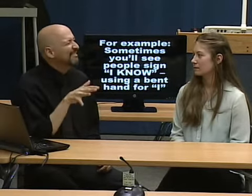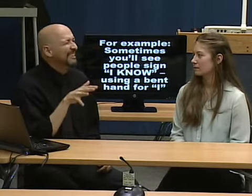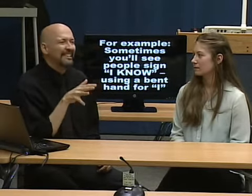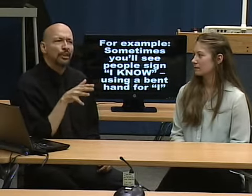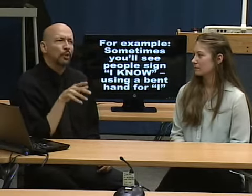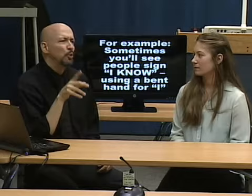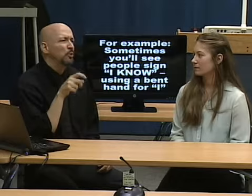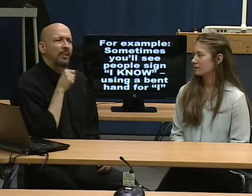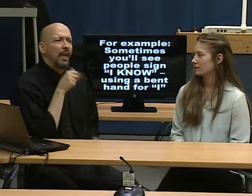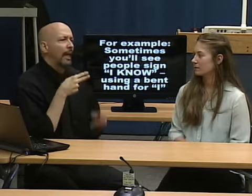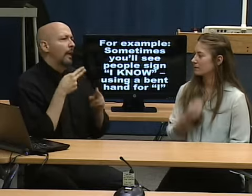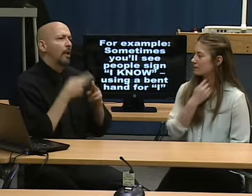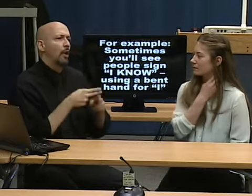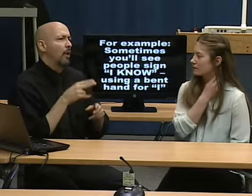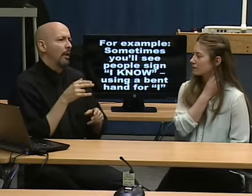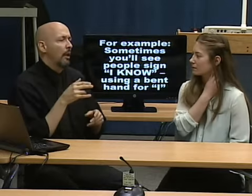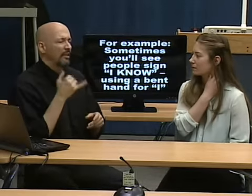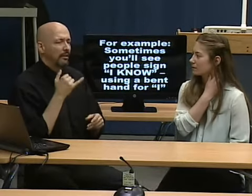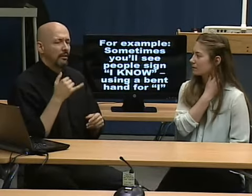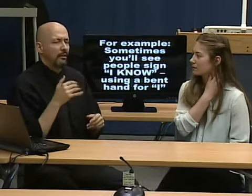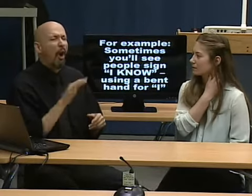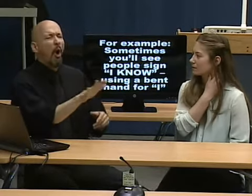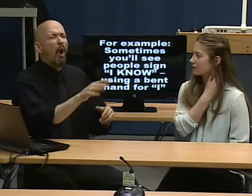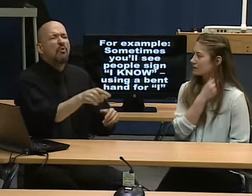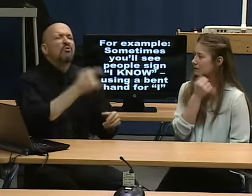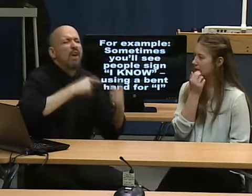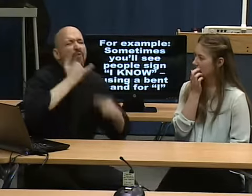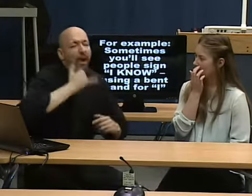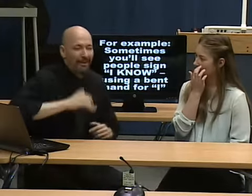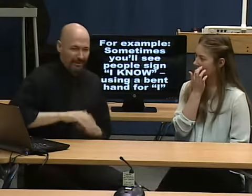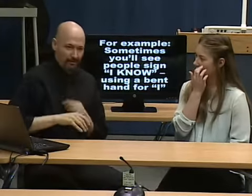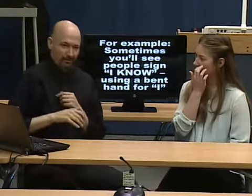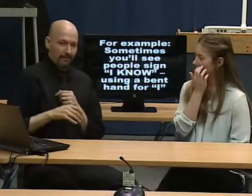Nah. You can't call it wrong. "You signed it wrong!"